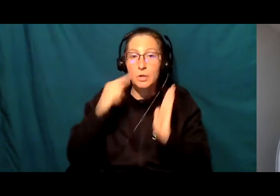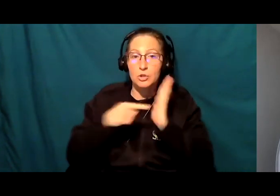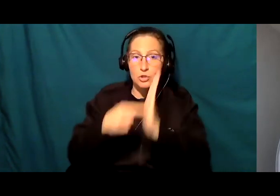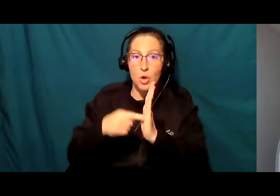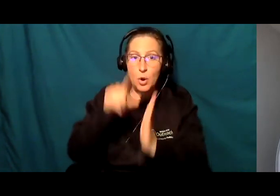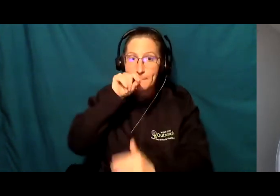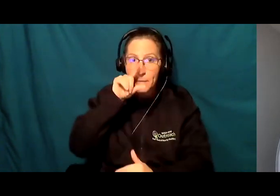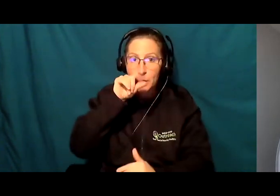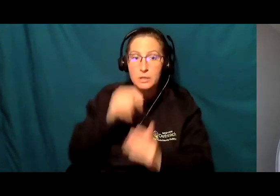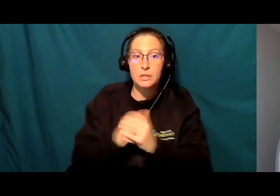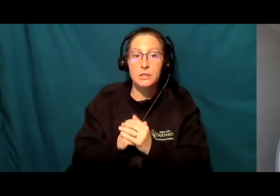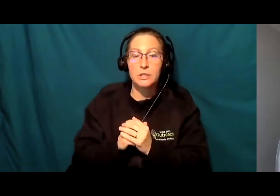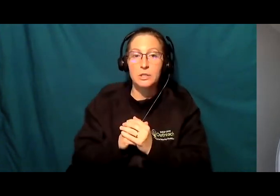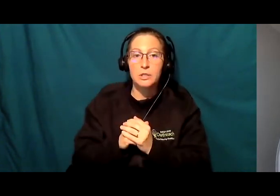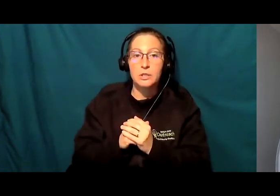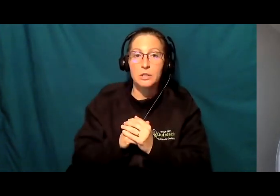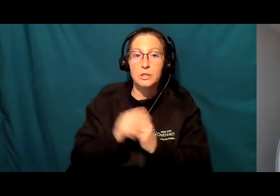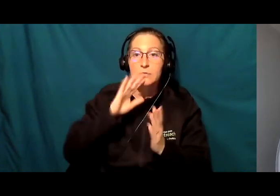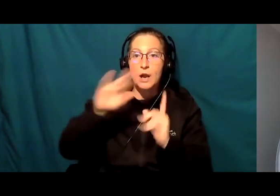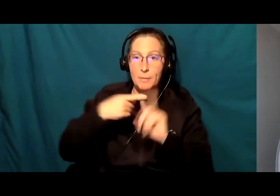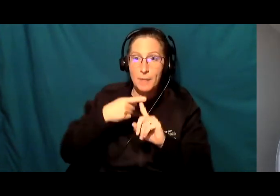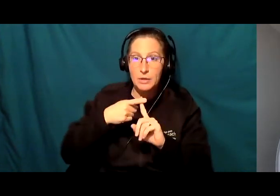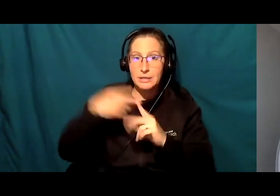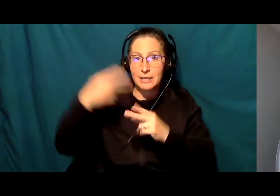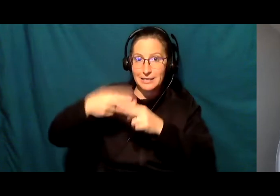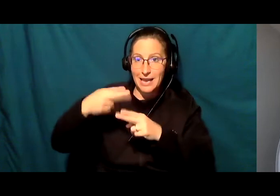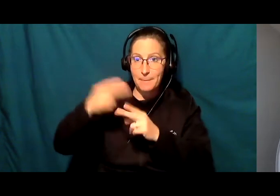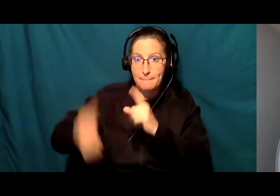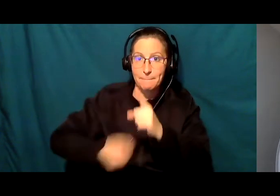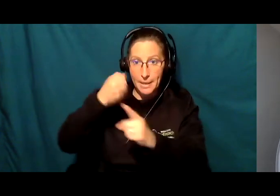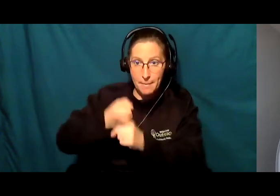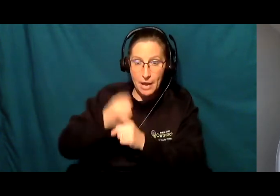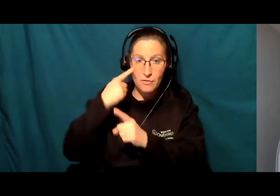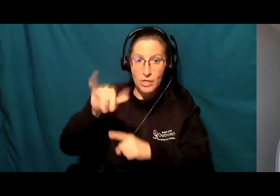about the main impact of the bird, which is the beakness.